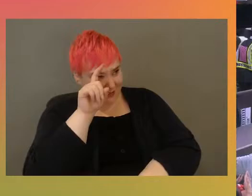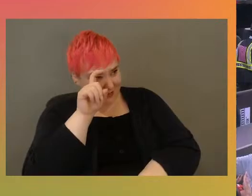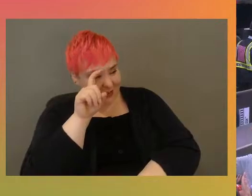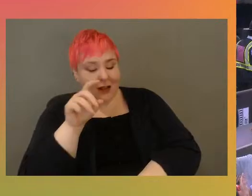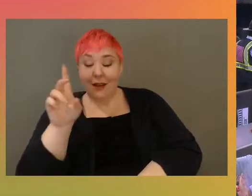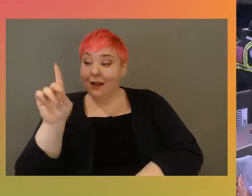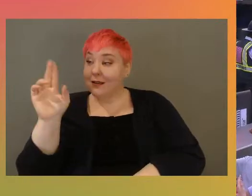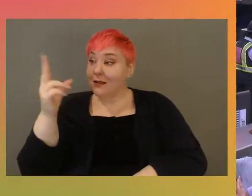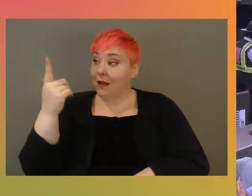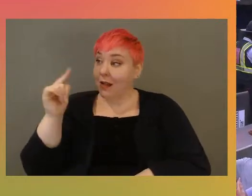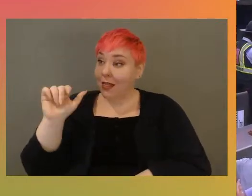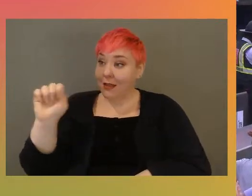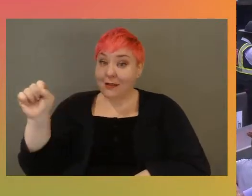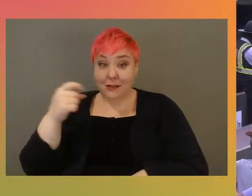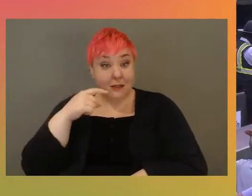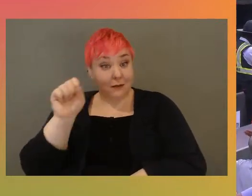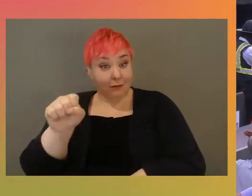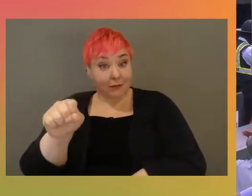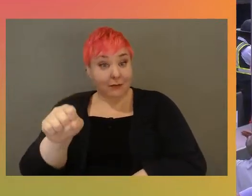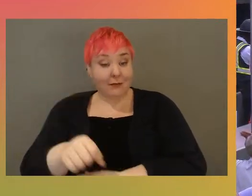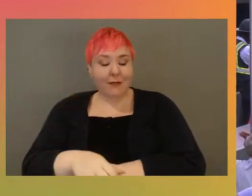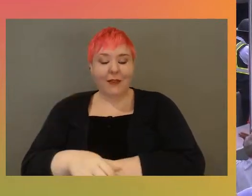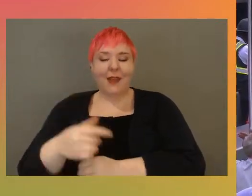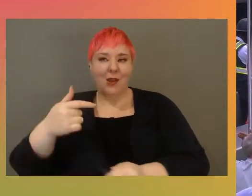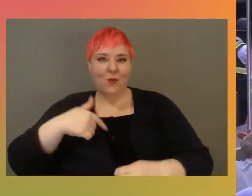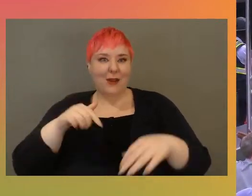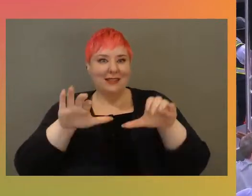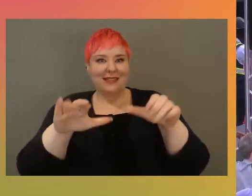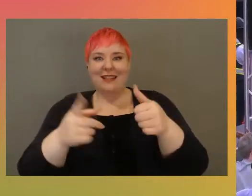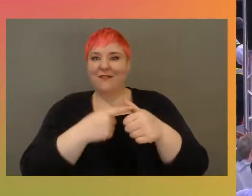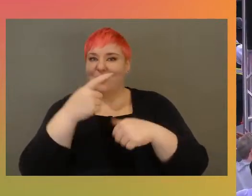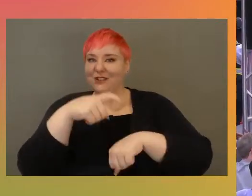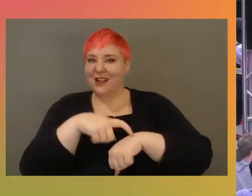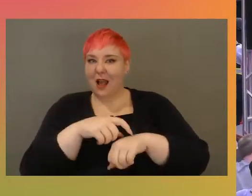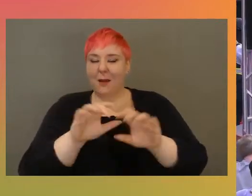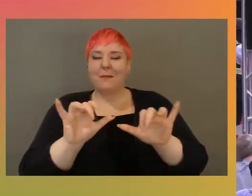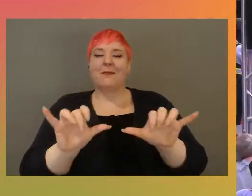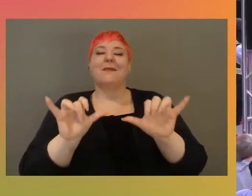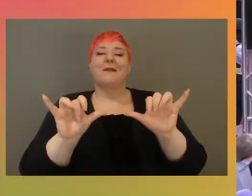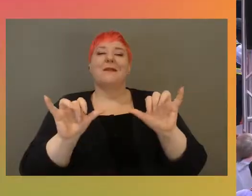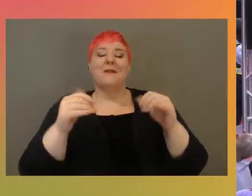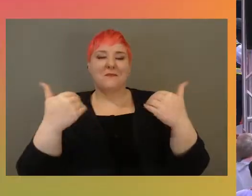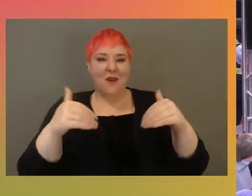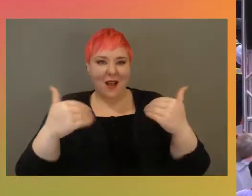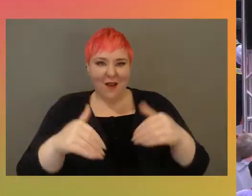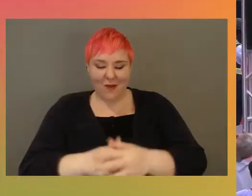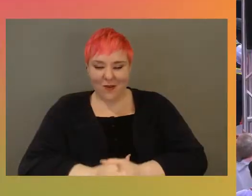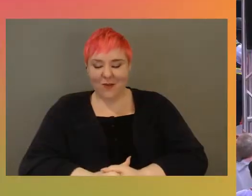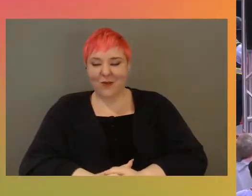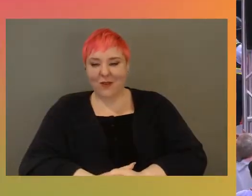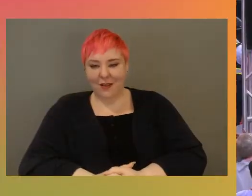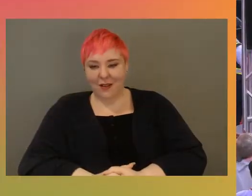I REMEMBER WHEN COLLEEN AND I